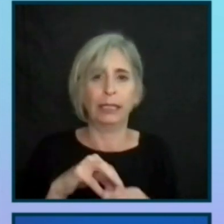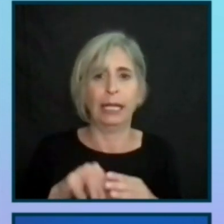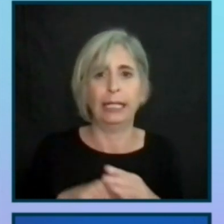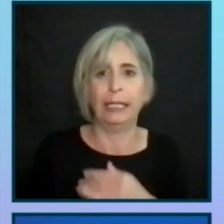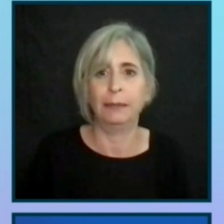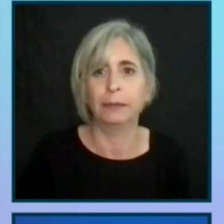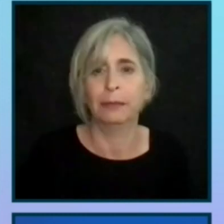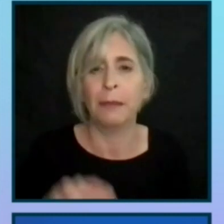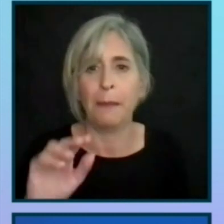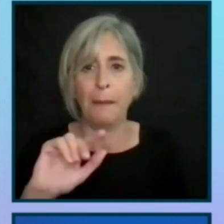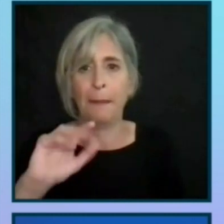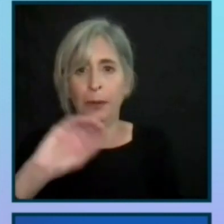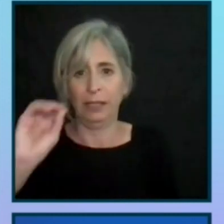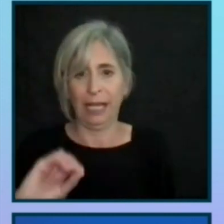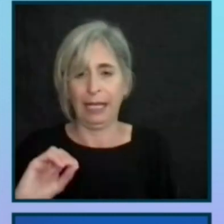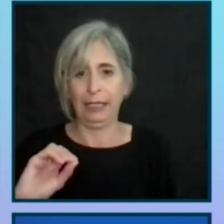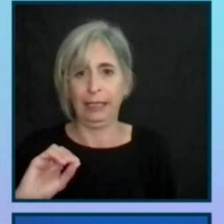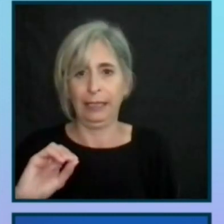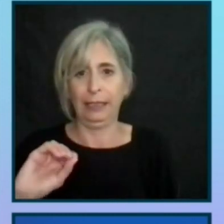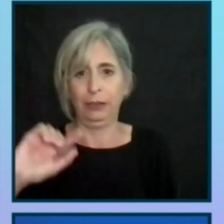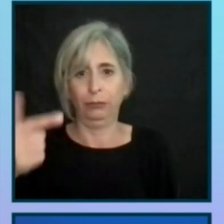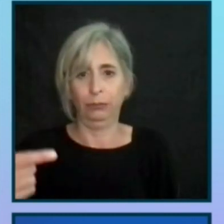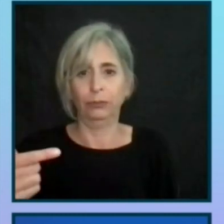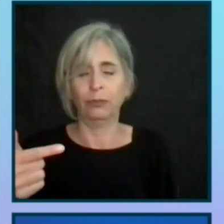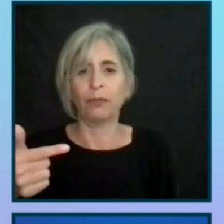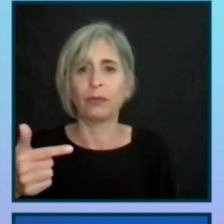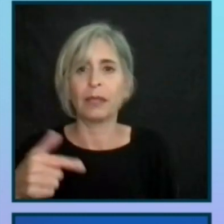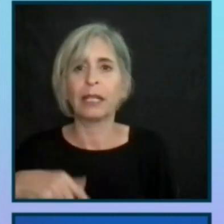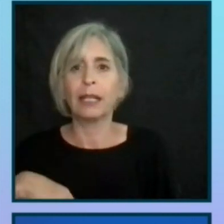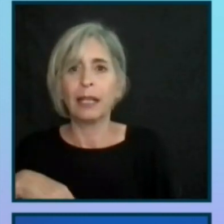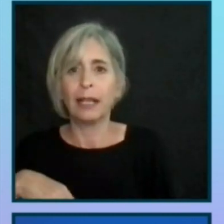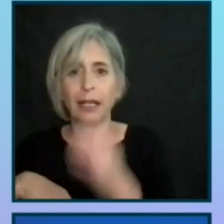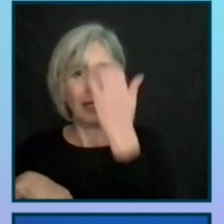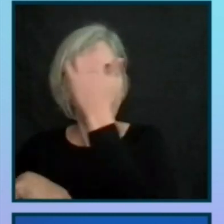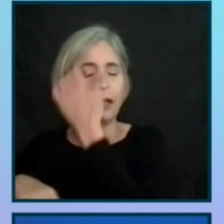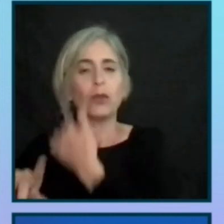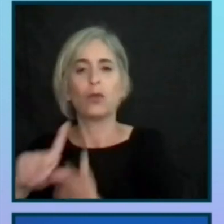and now we're at 62%. So we're seeing a really big